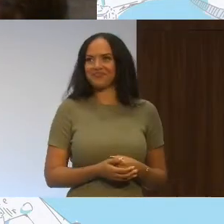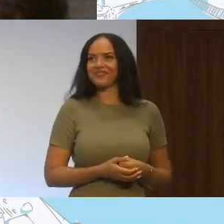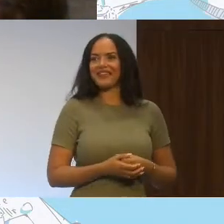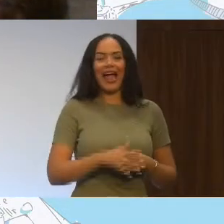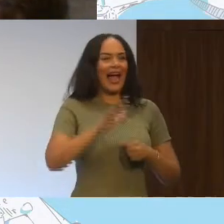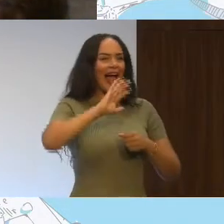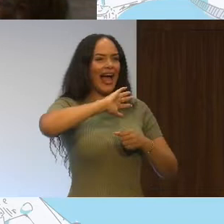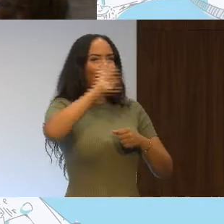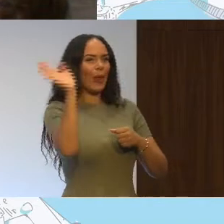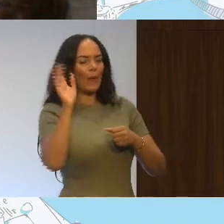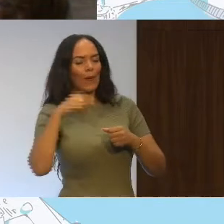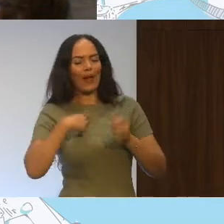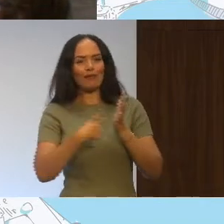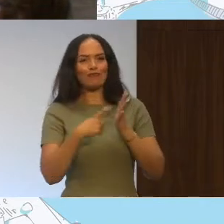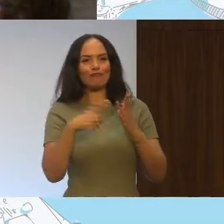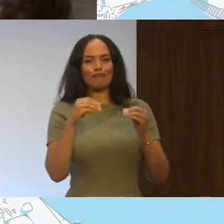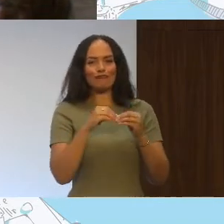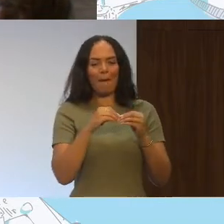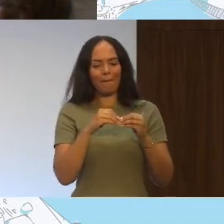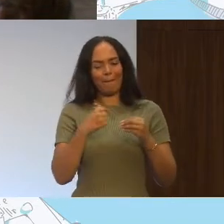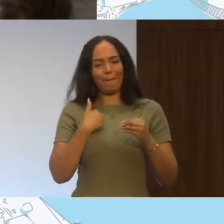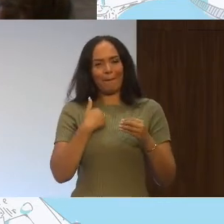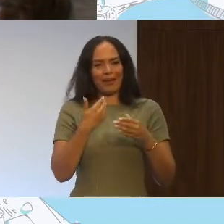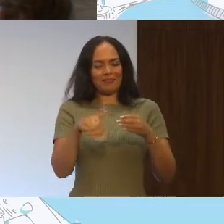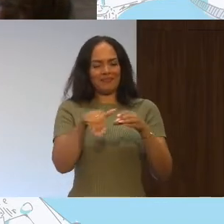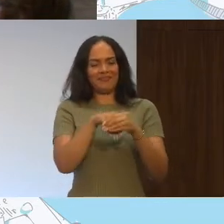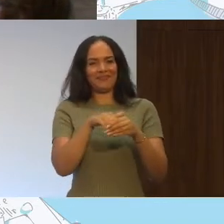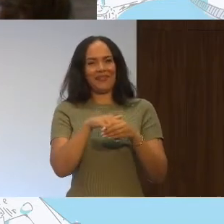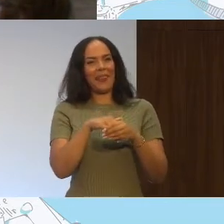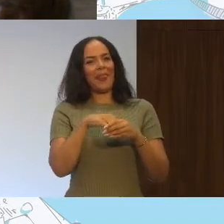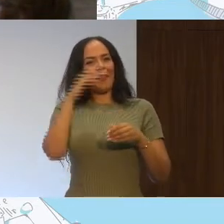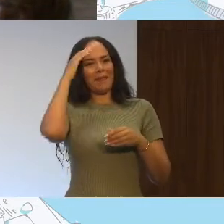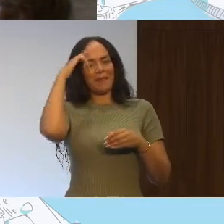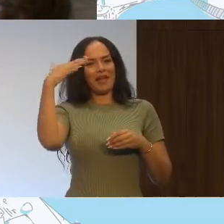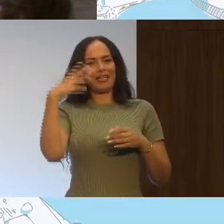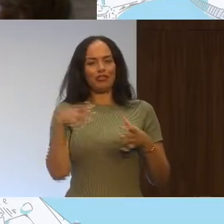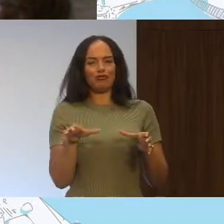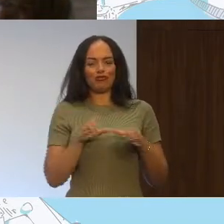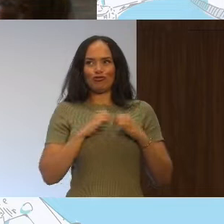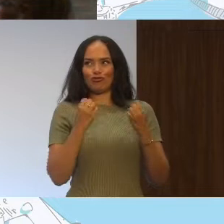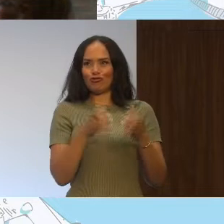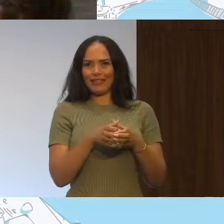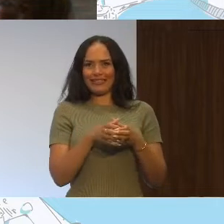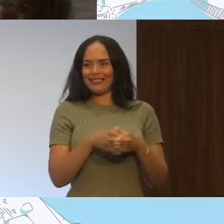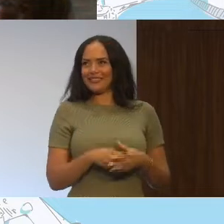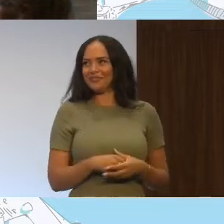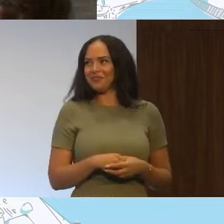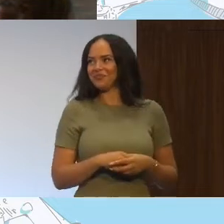I'm Rob Music and the chief exec of the Migraine Trust. So nice to see so many of you here today. Really, really nice. I look forward to seeing you later. In the breaks.